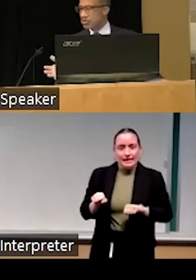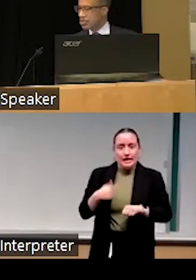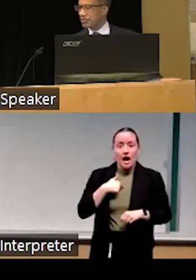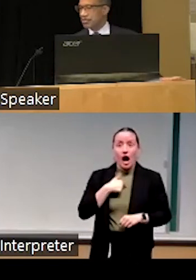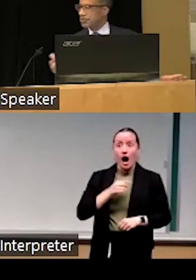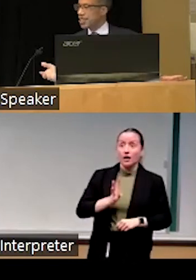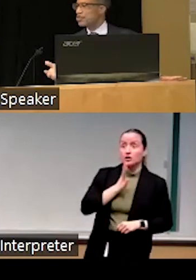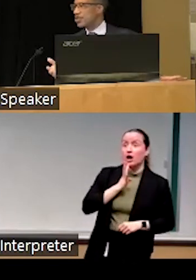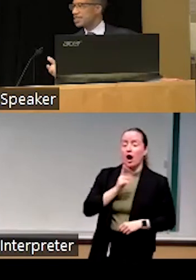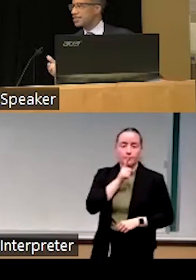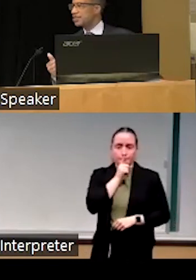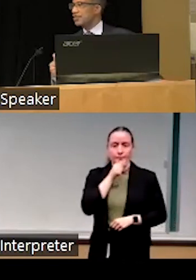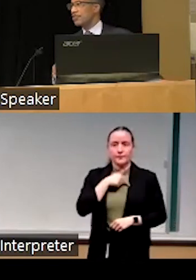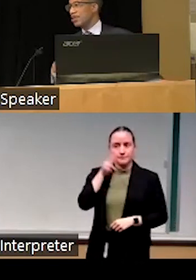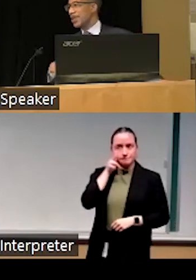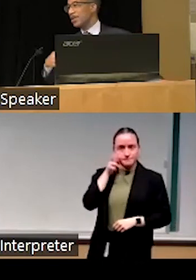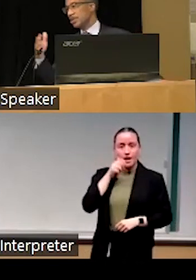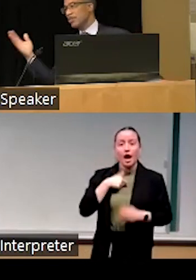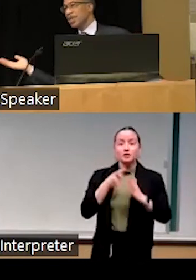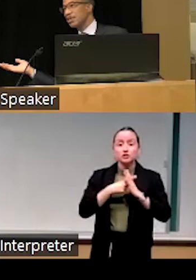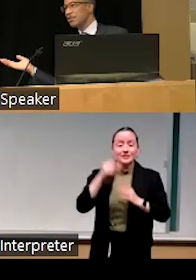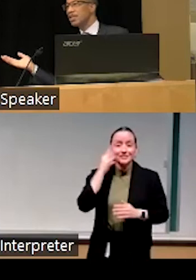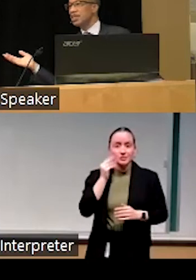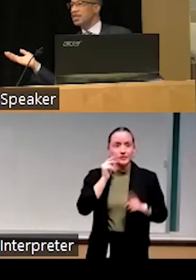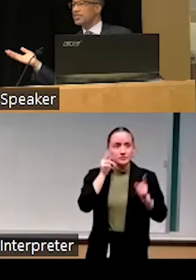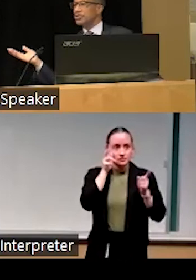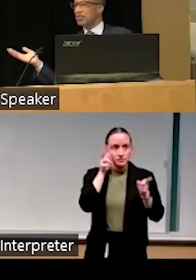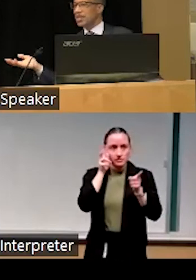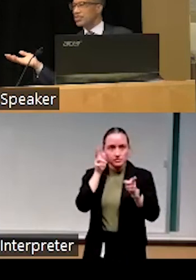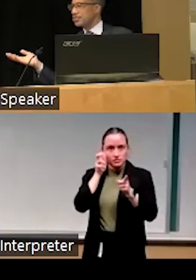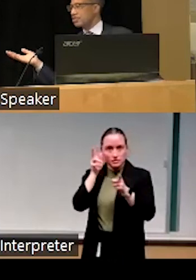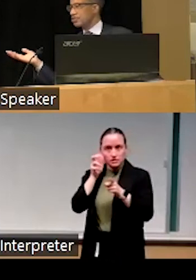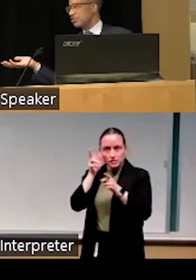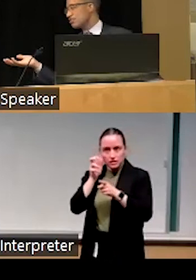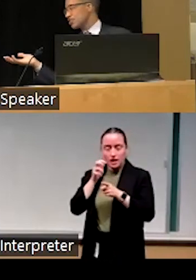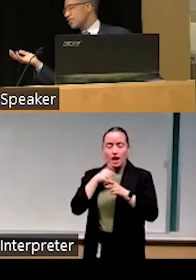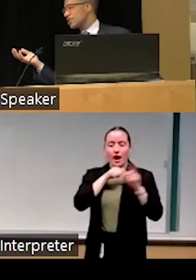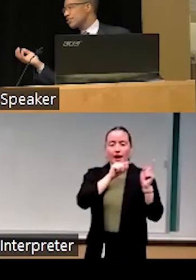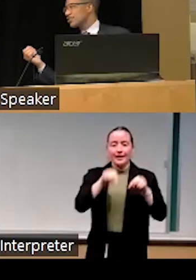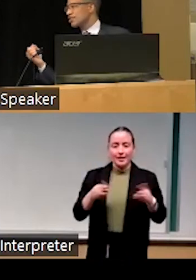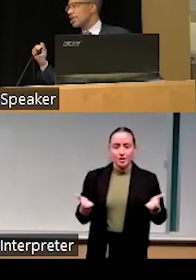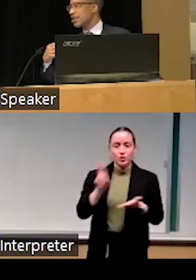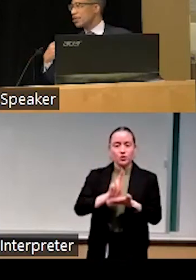through different experiences I found that coming here to Rochester University Rochester I thought